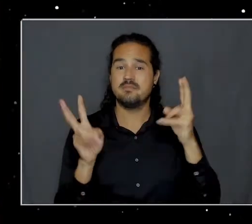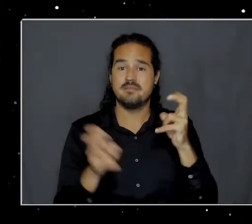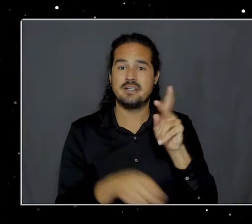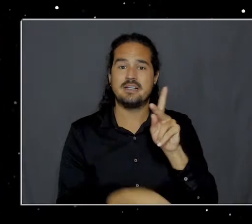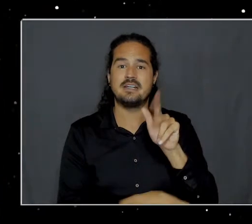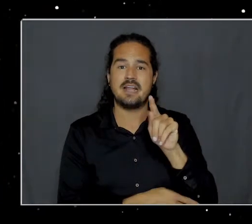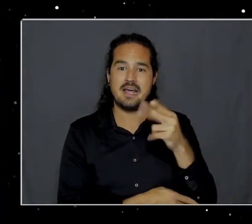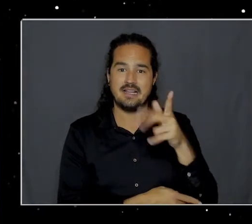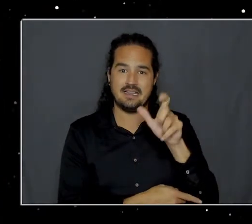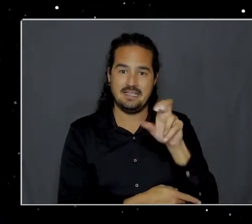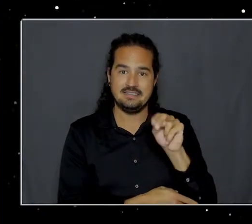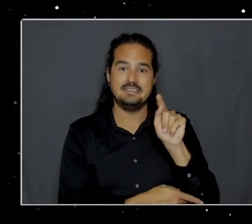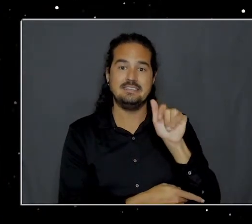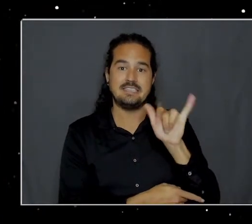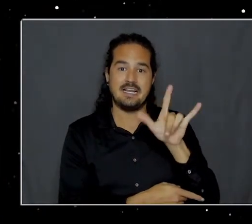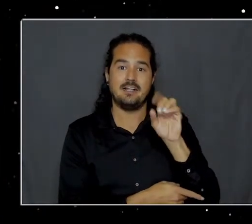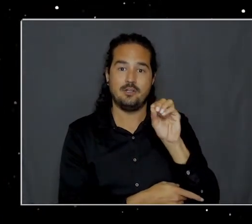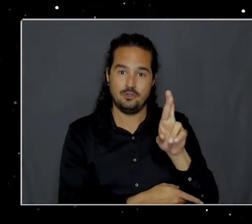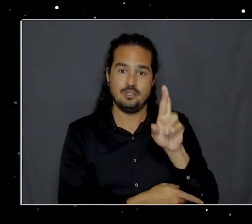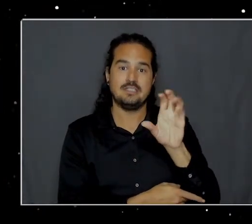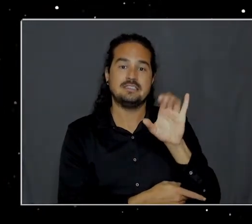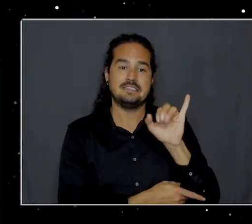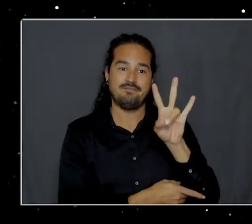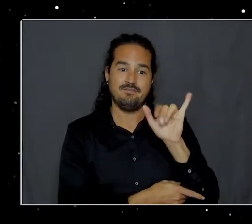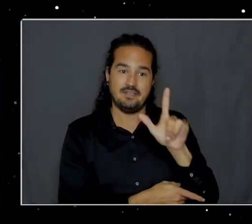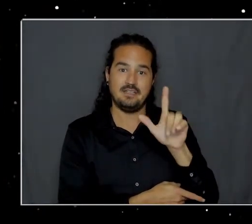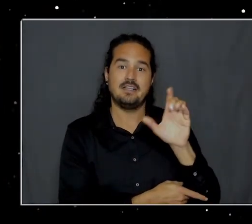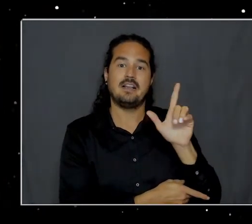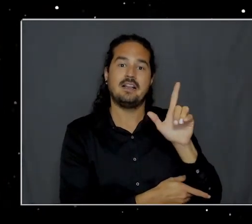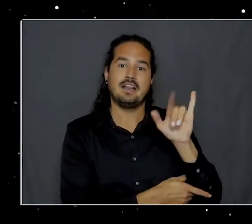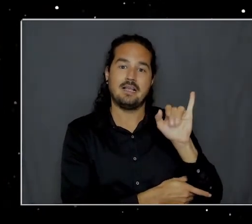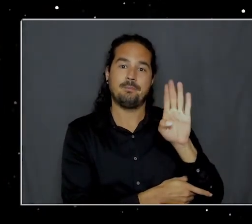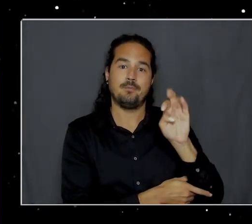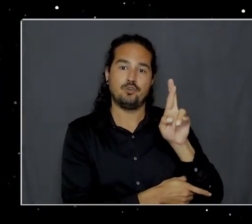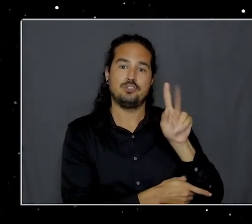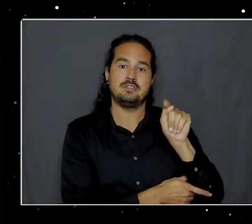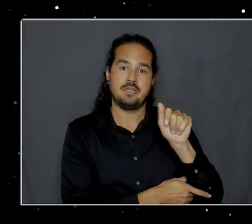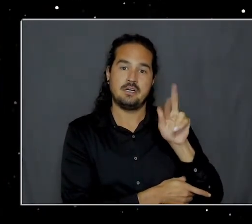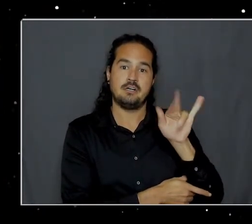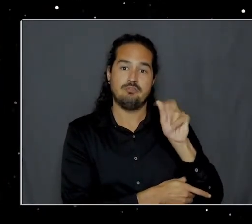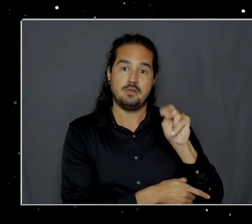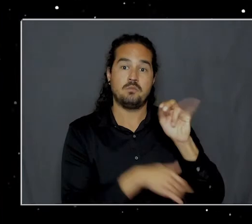CIVIL LIBERTARIAN AWARD. IT WAS ESTABLISHED IN DECEMBER